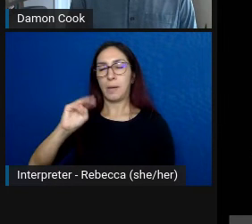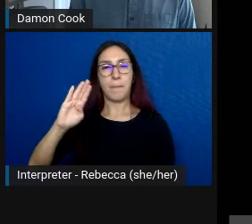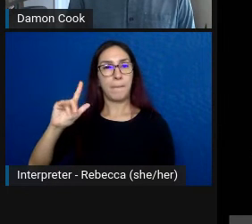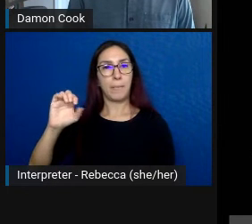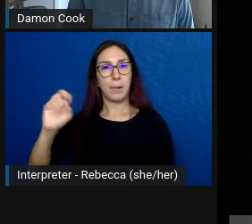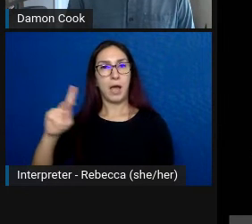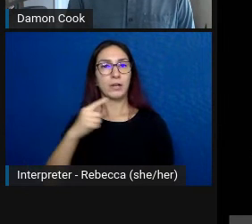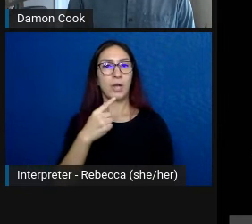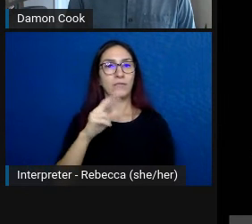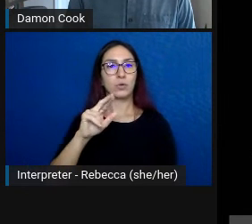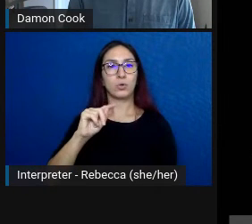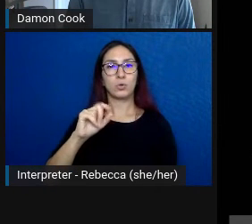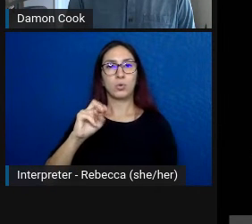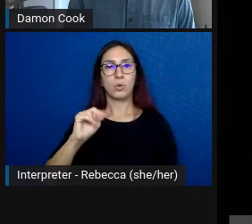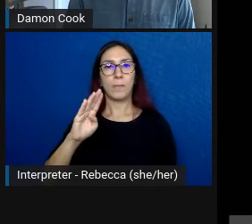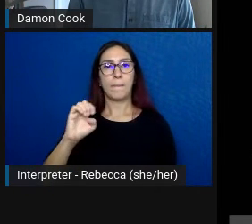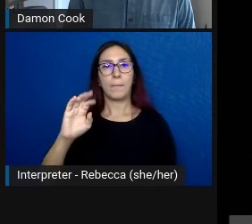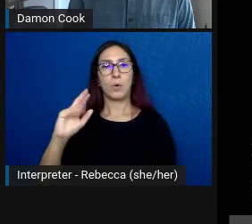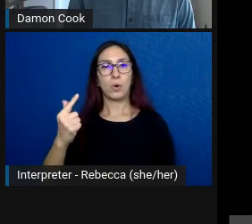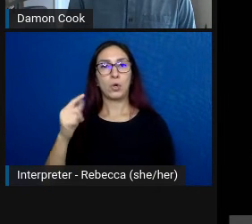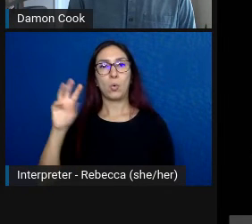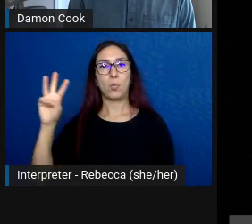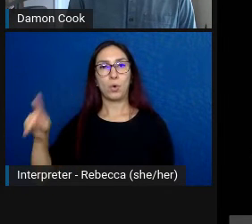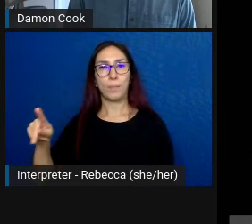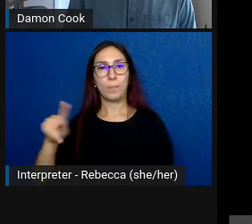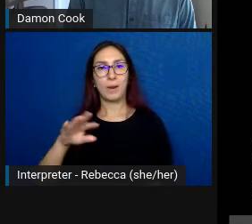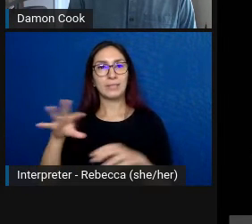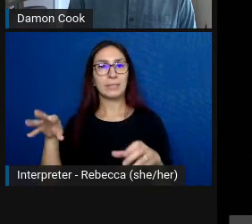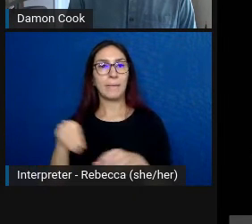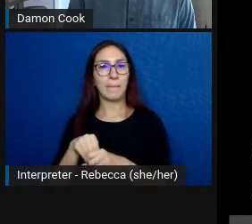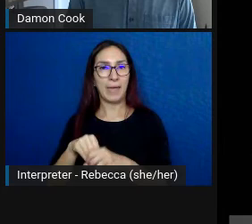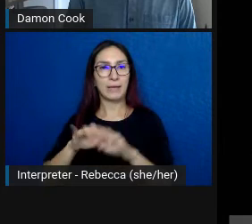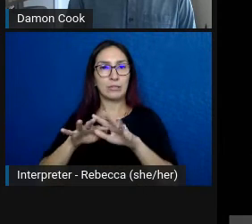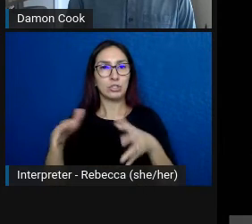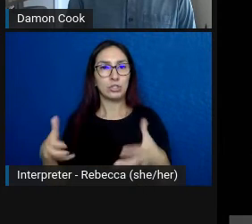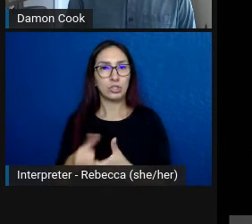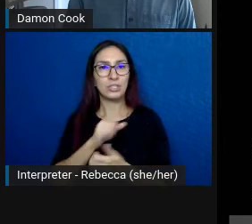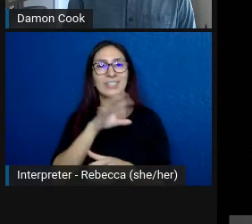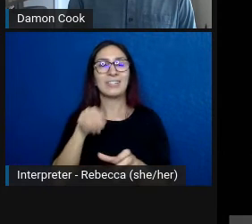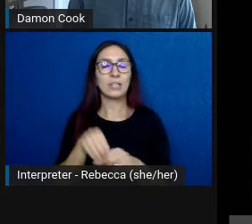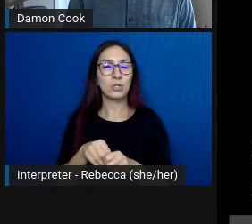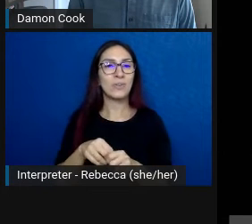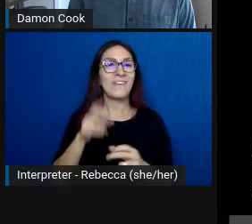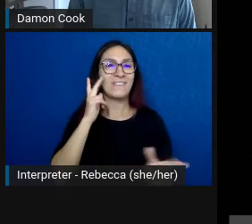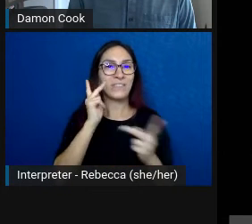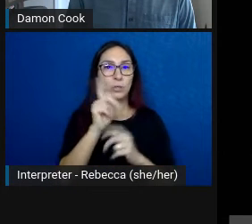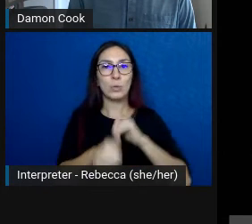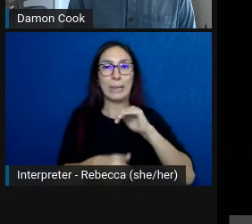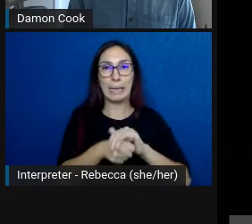components package contains a visually-hidden component and a modal component.